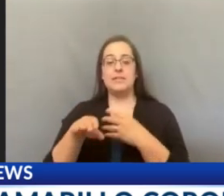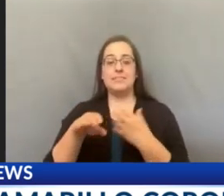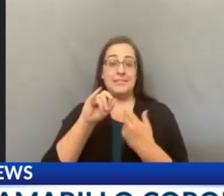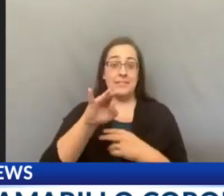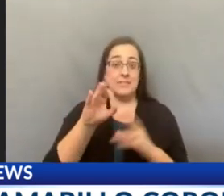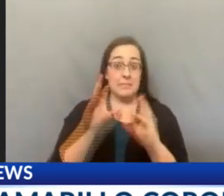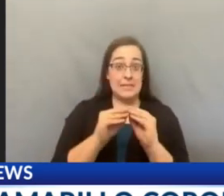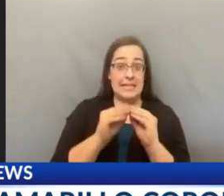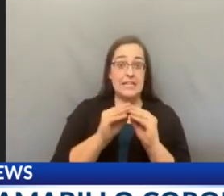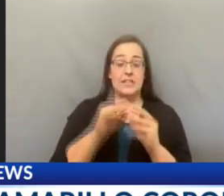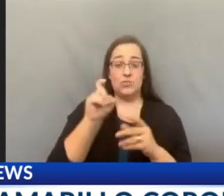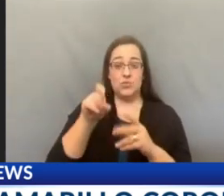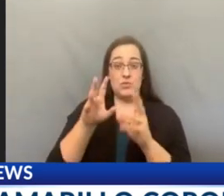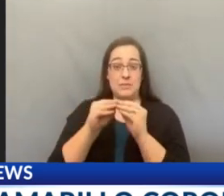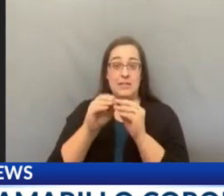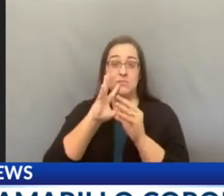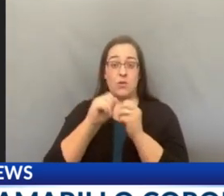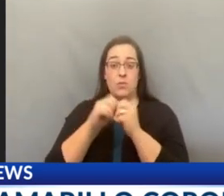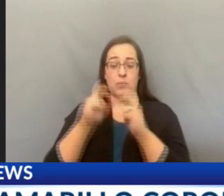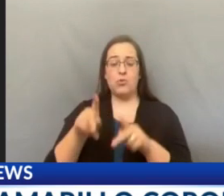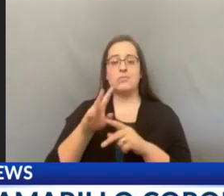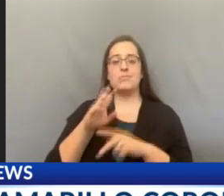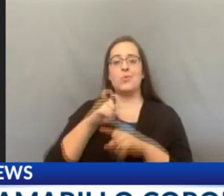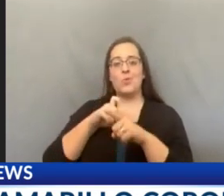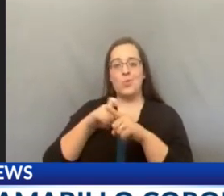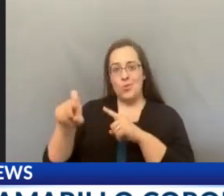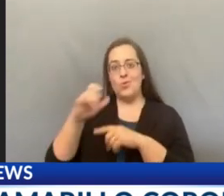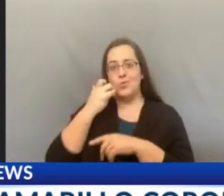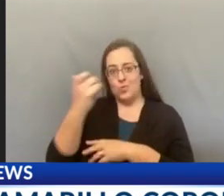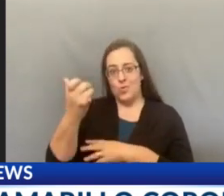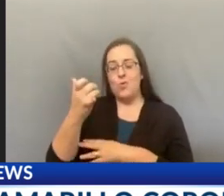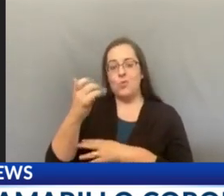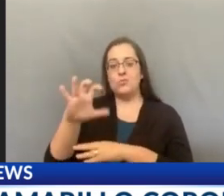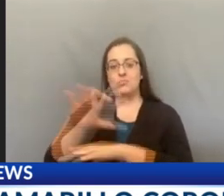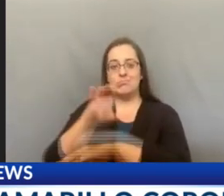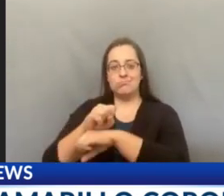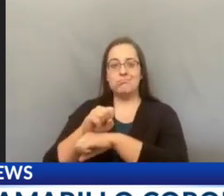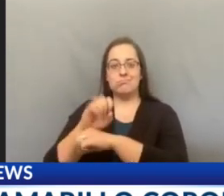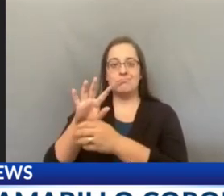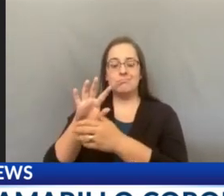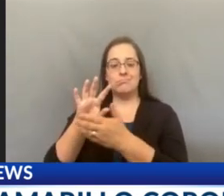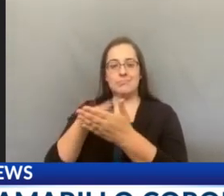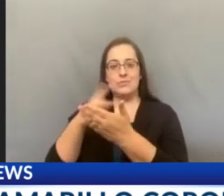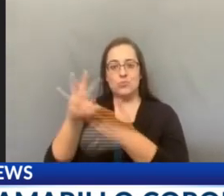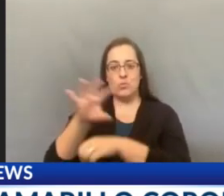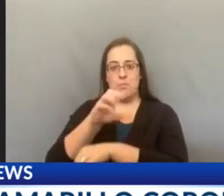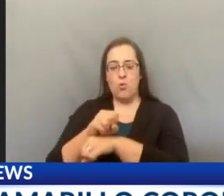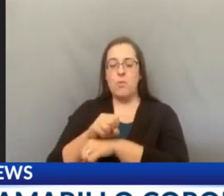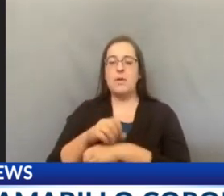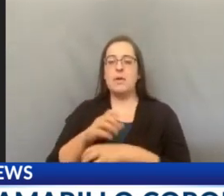TOWARDS TO SERVING ALL OF OUR VENDORS.